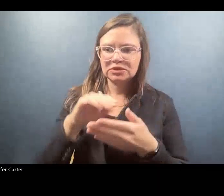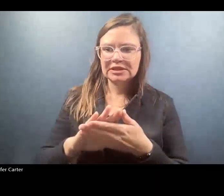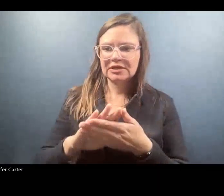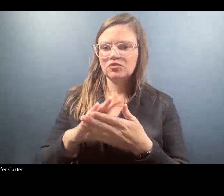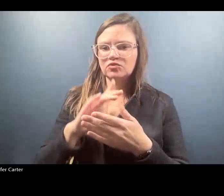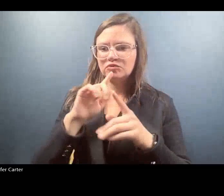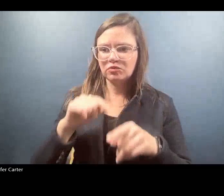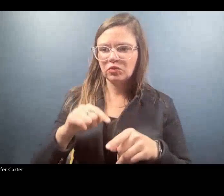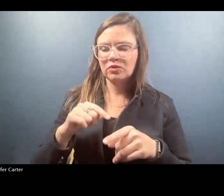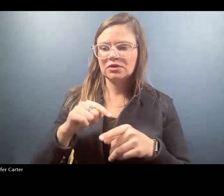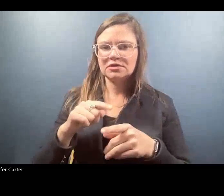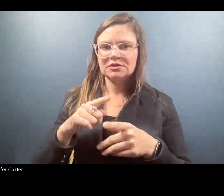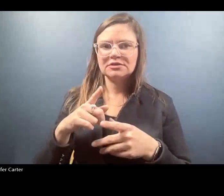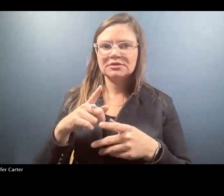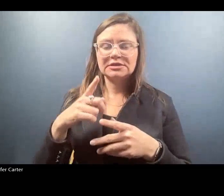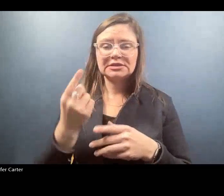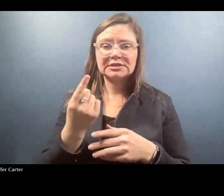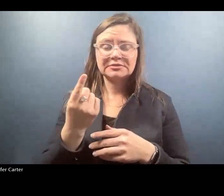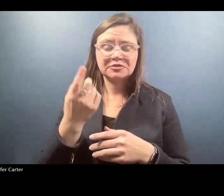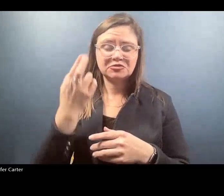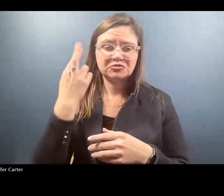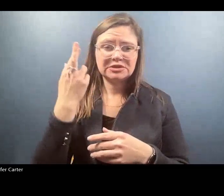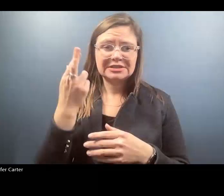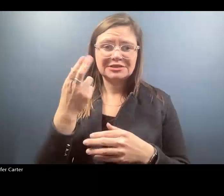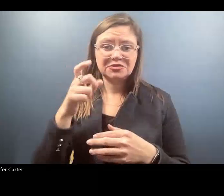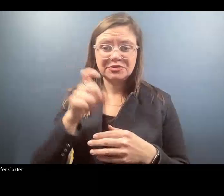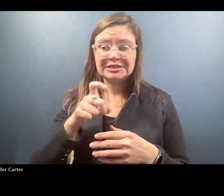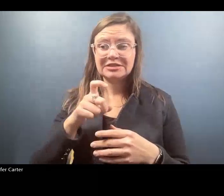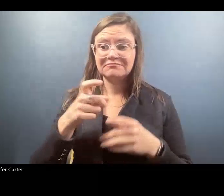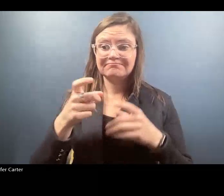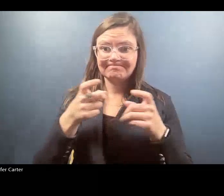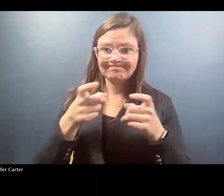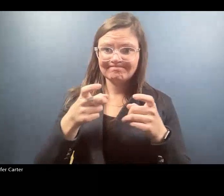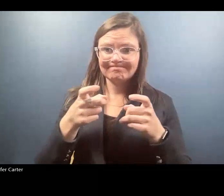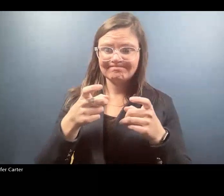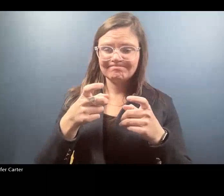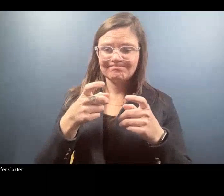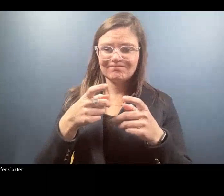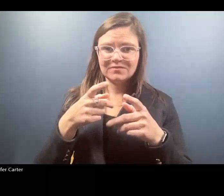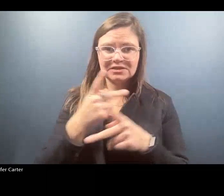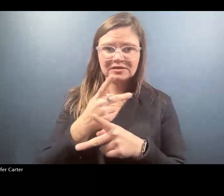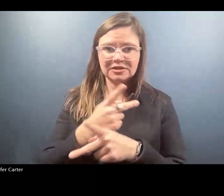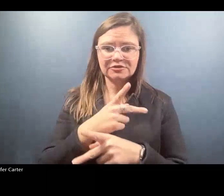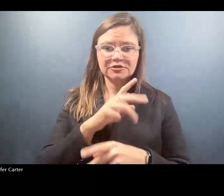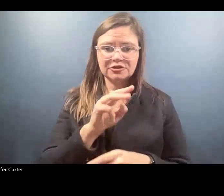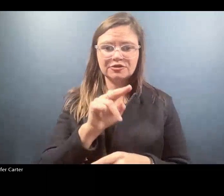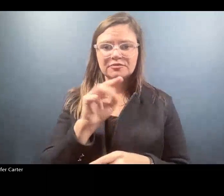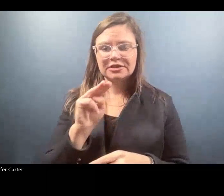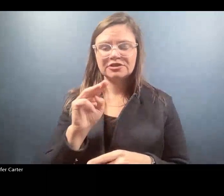something that we realized we need to get a handle on. This has been something New Mexico's been doing for a very, very long time.